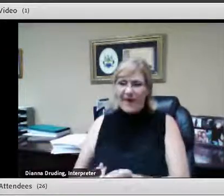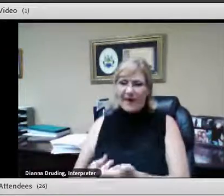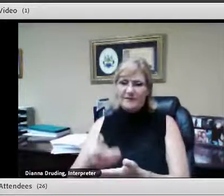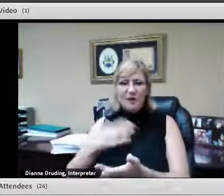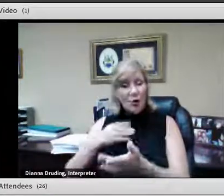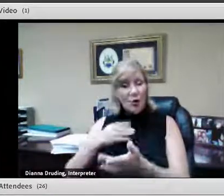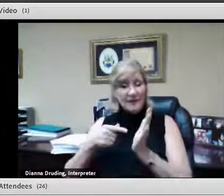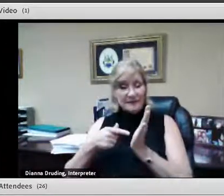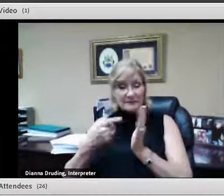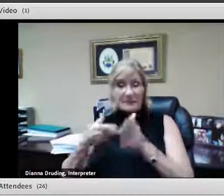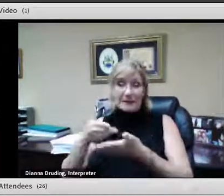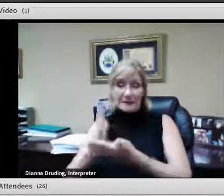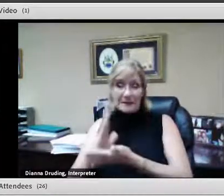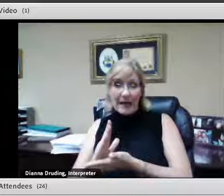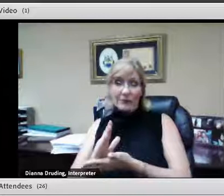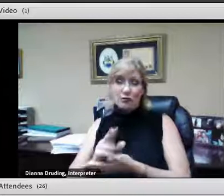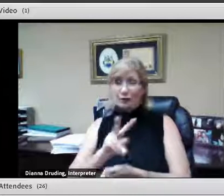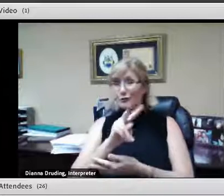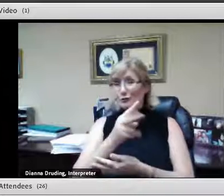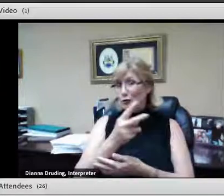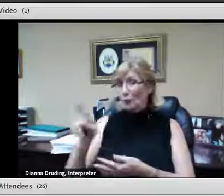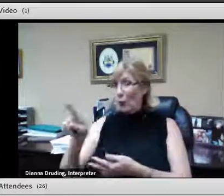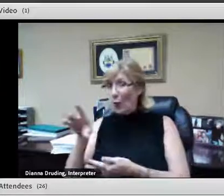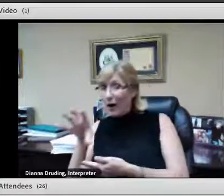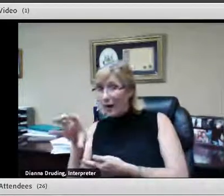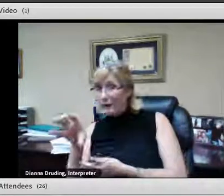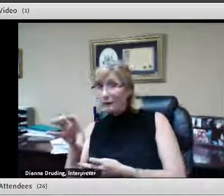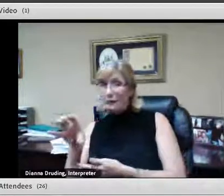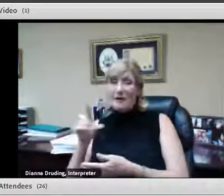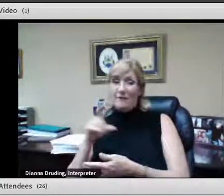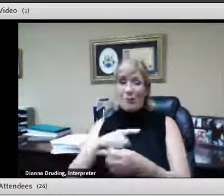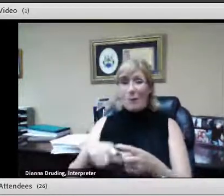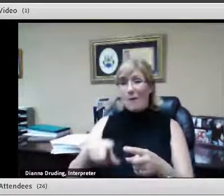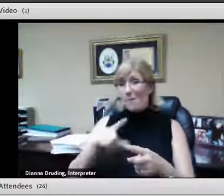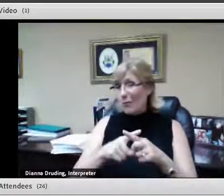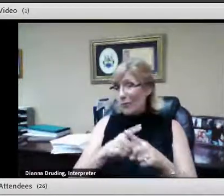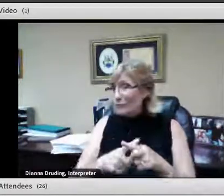from 2 to 100 for multiplication or division. You can say how much time you want.